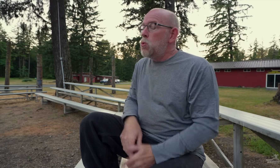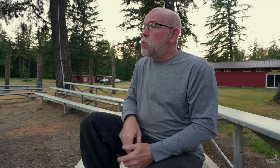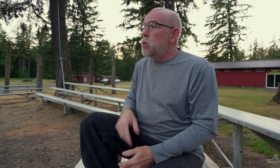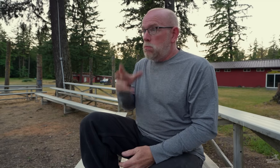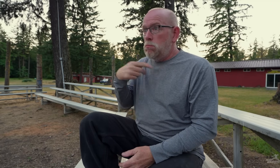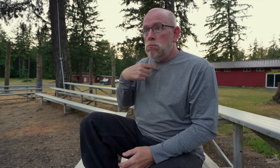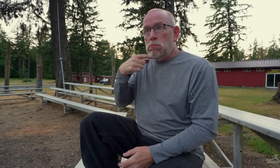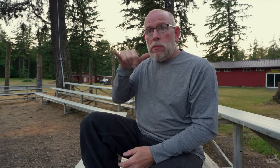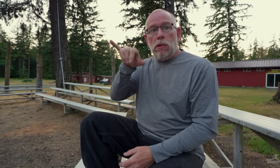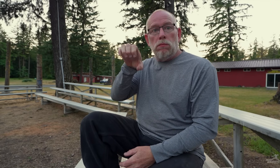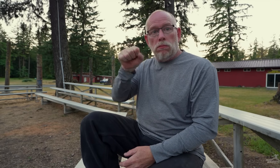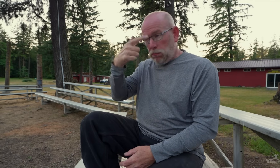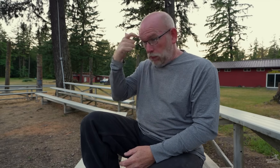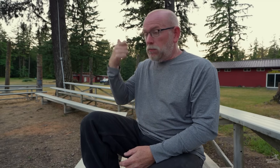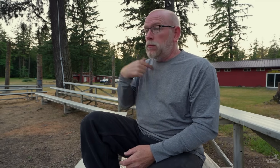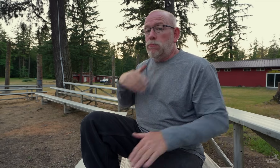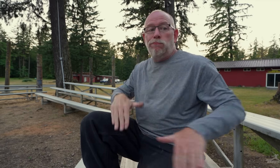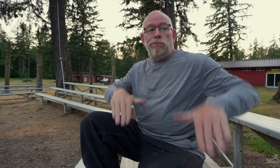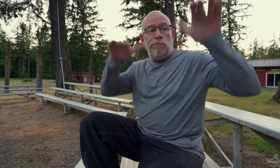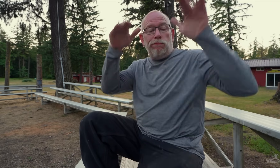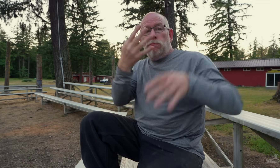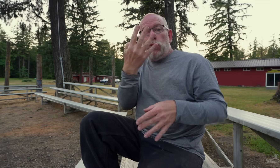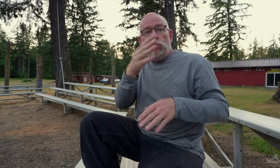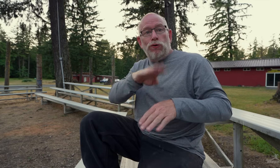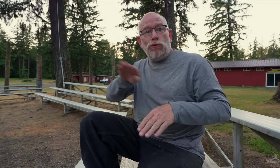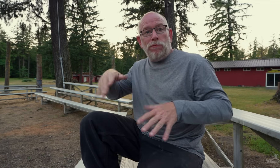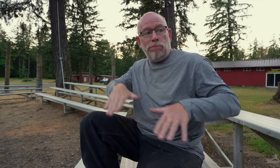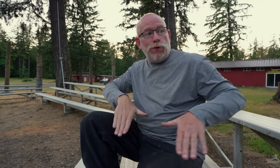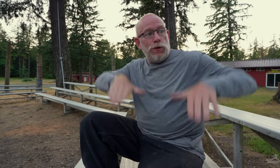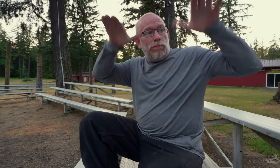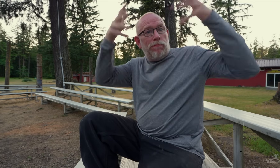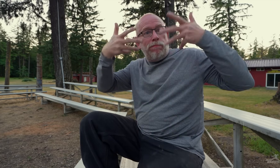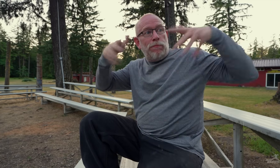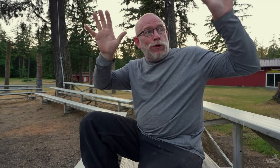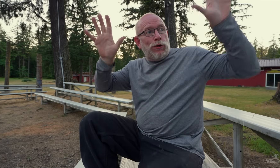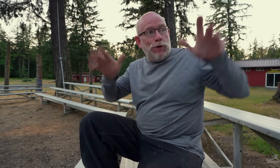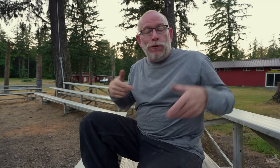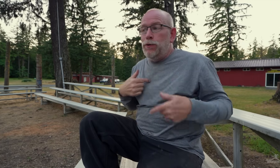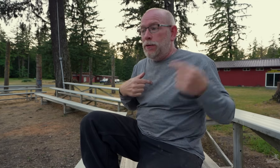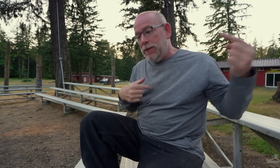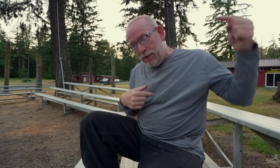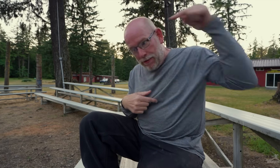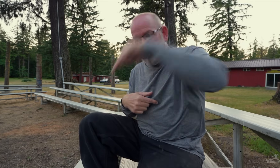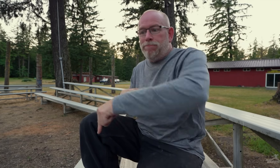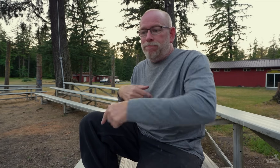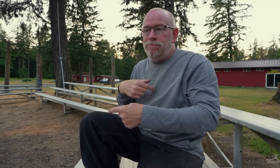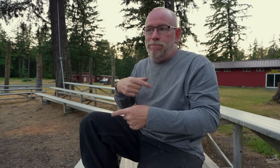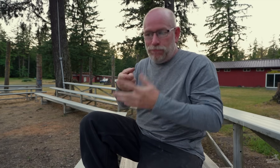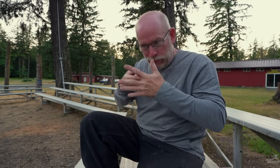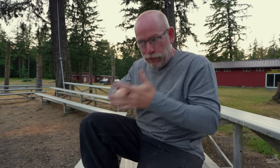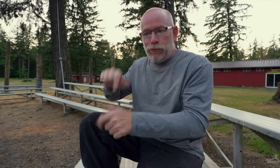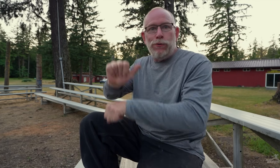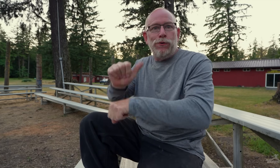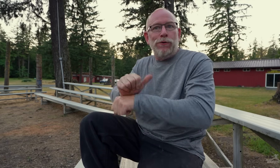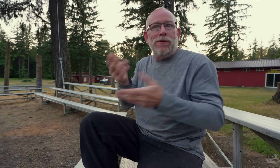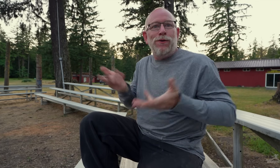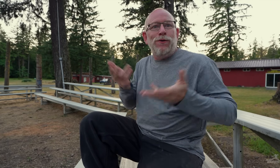I said yes, because my four children are all grown up now. So I came here and started working here.